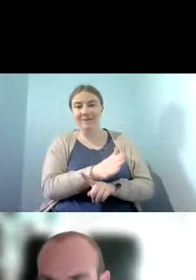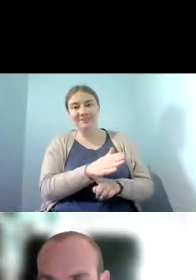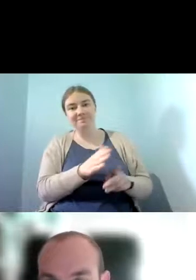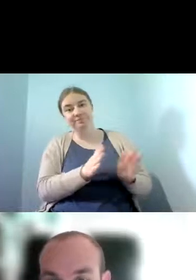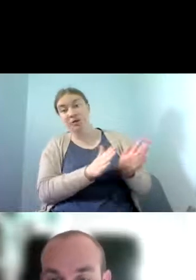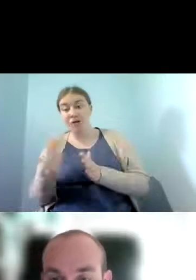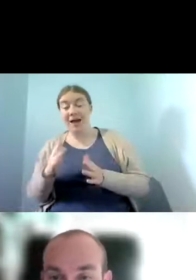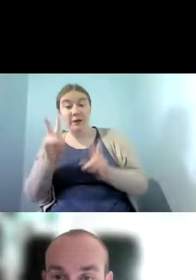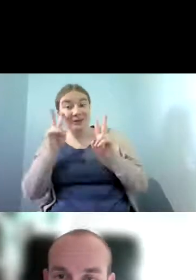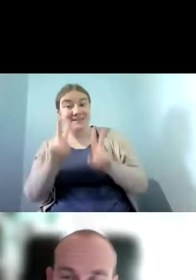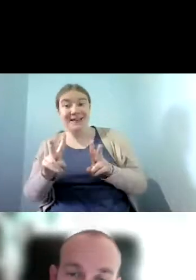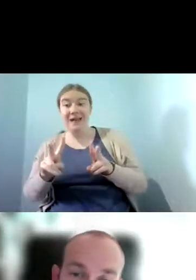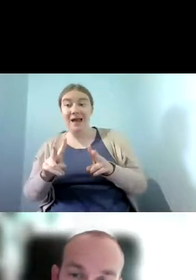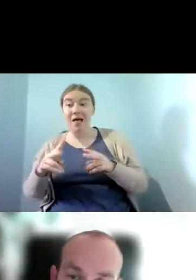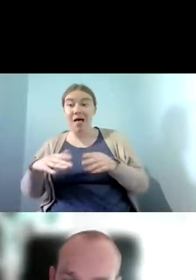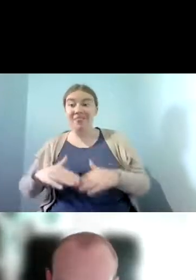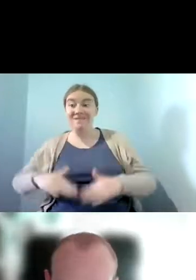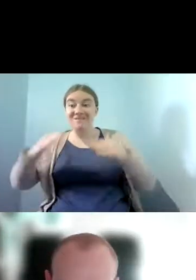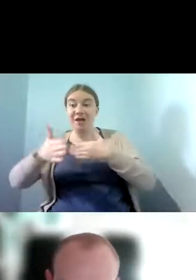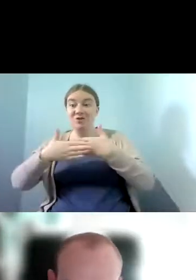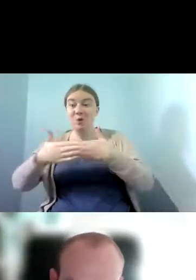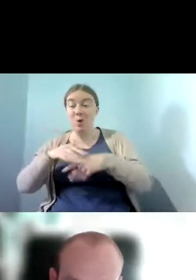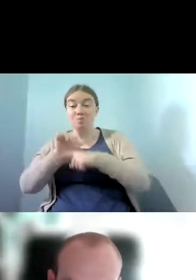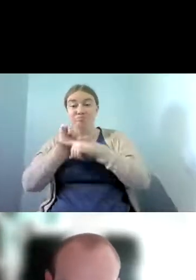door doing its job and stopping the water getting into our our building